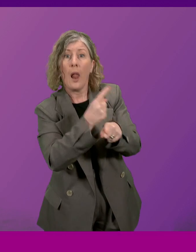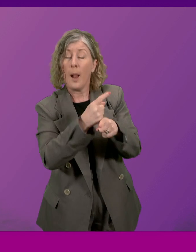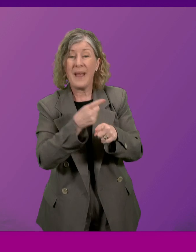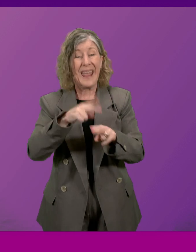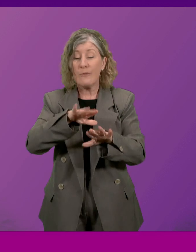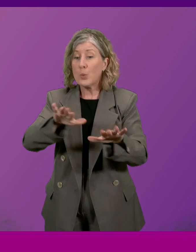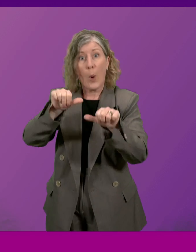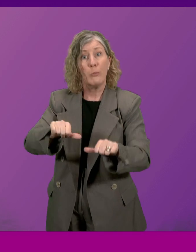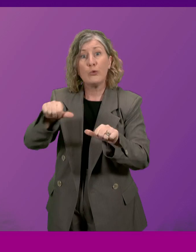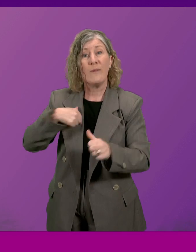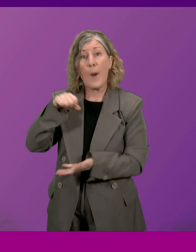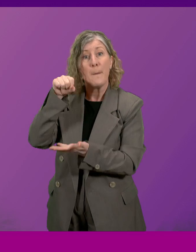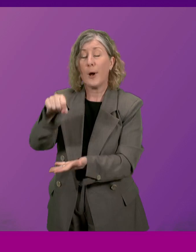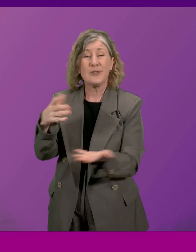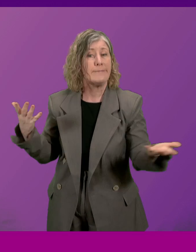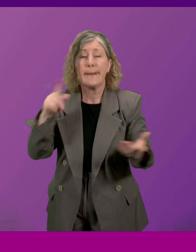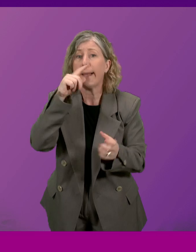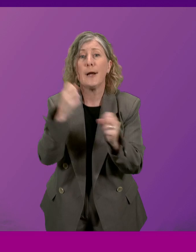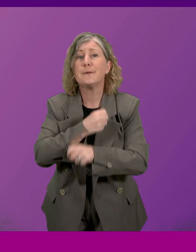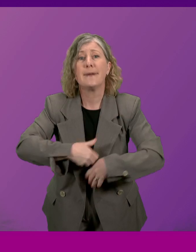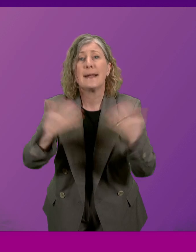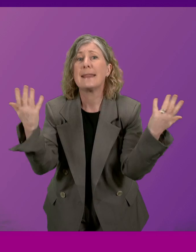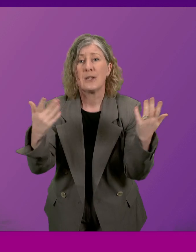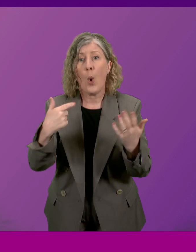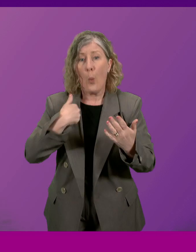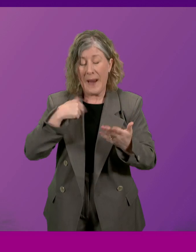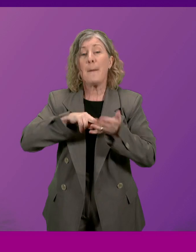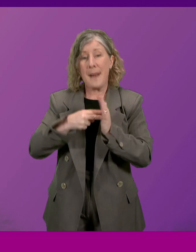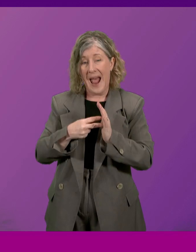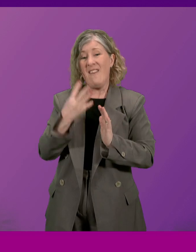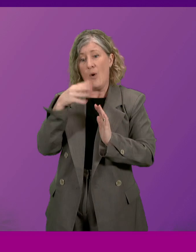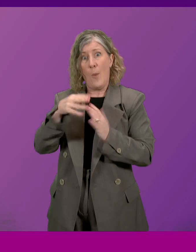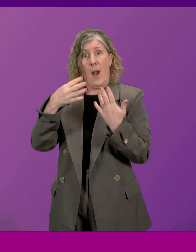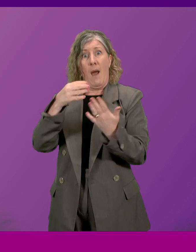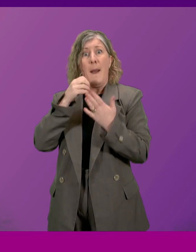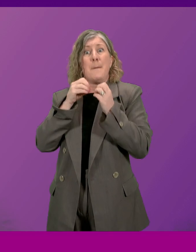not passed and if the £4.9 billion that we plan to invest in climate action cannot be invested.